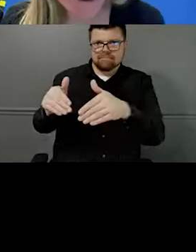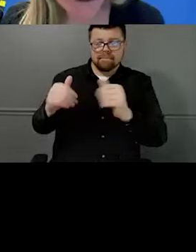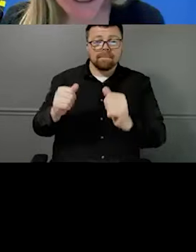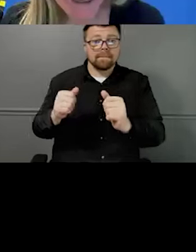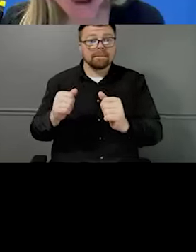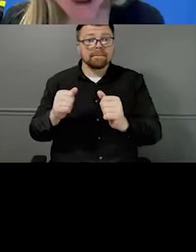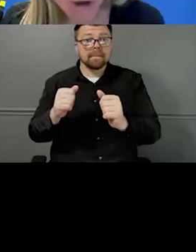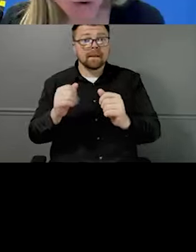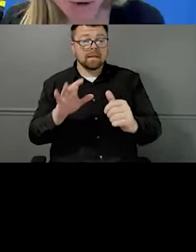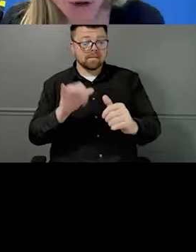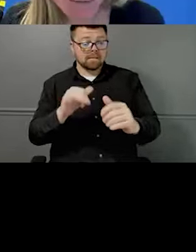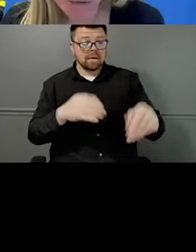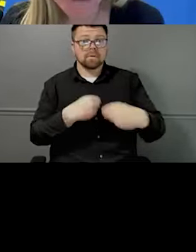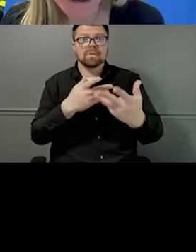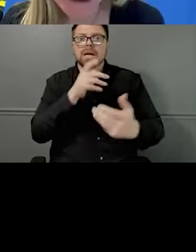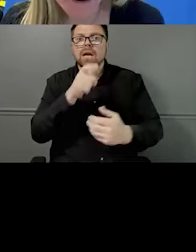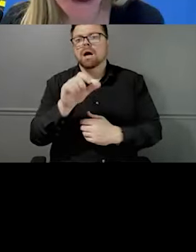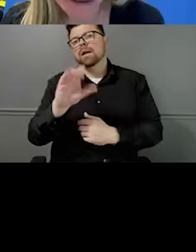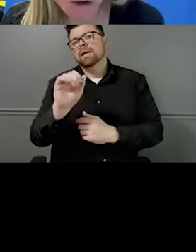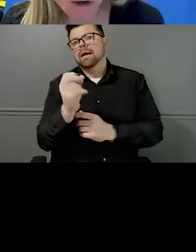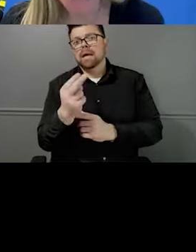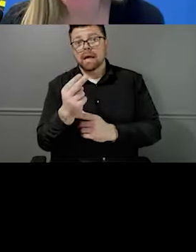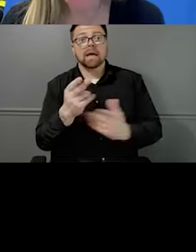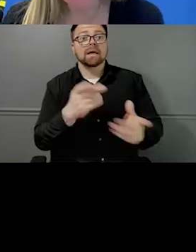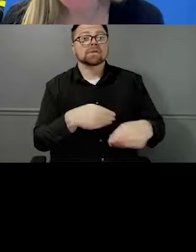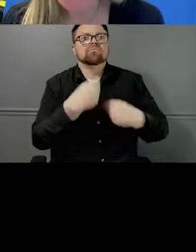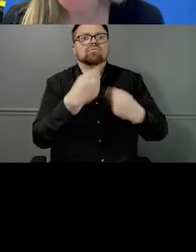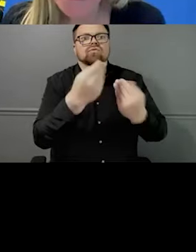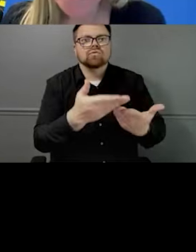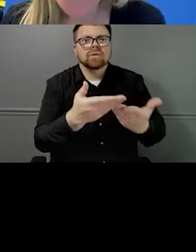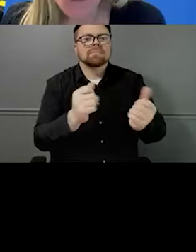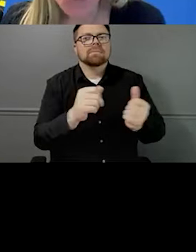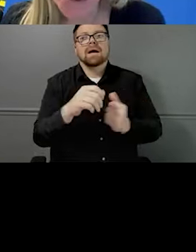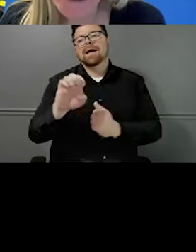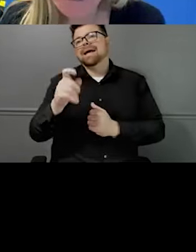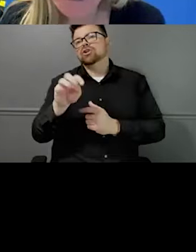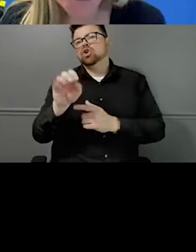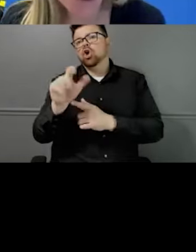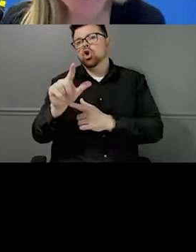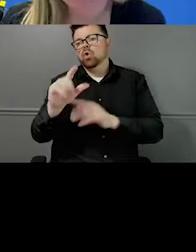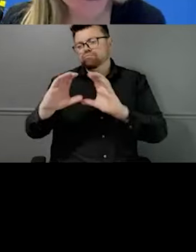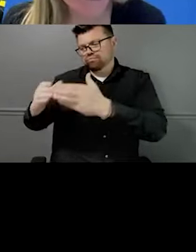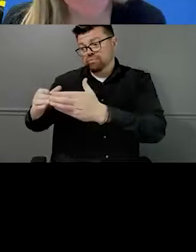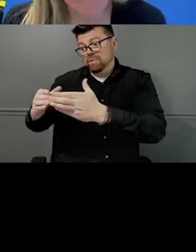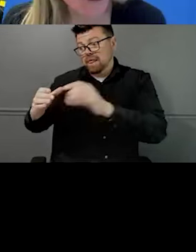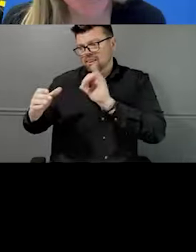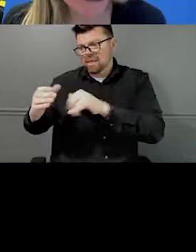a non cash contribution provided by an external entity that directly supports the individual's